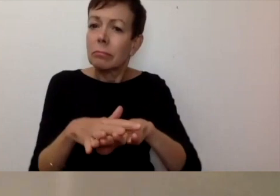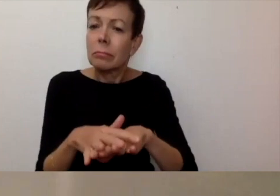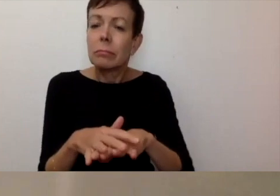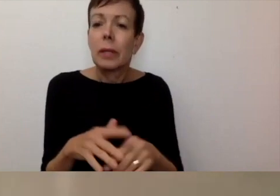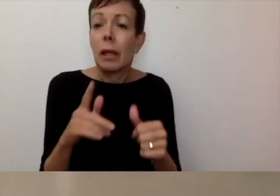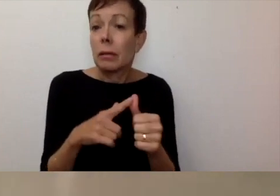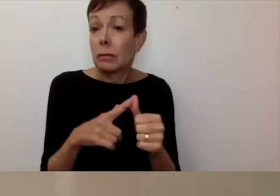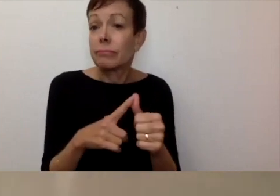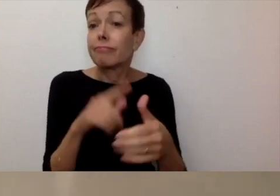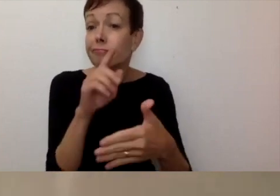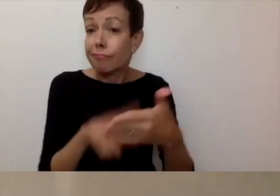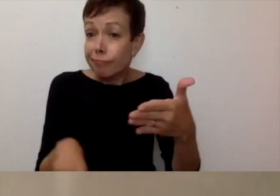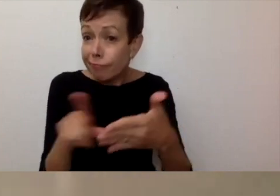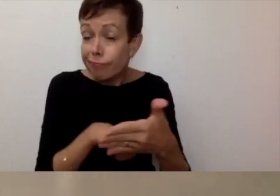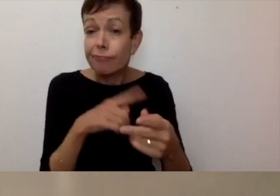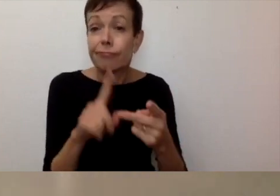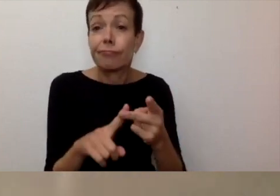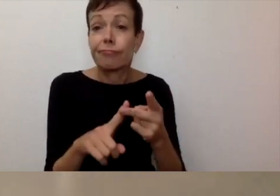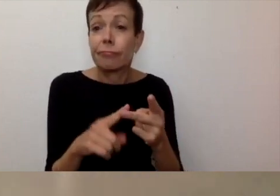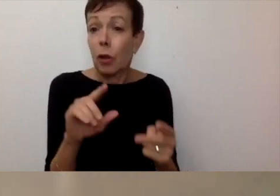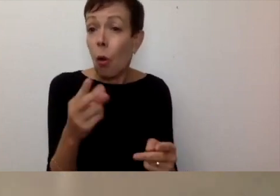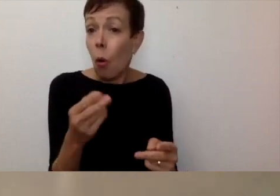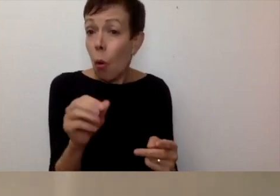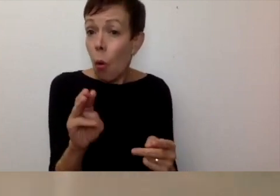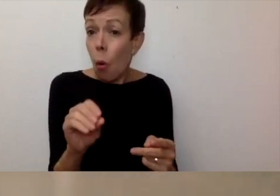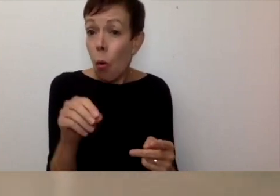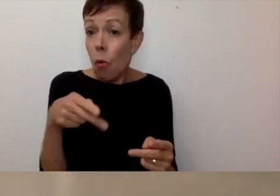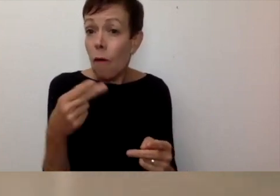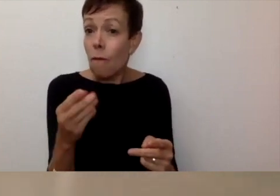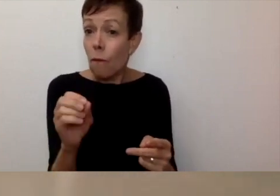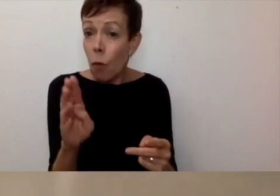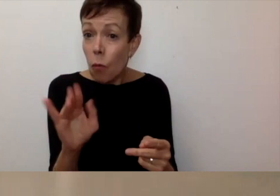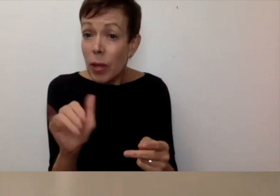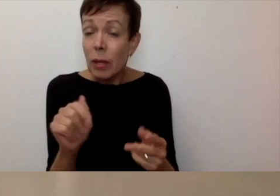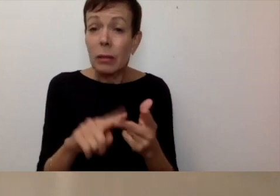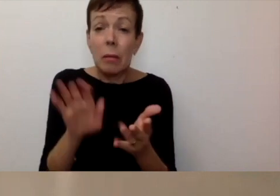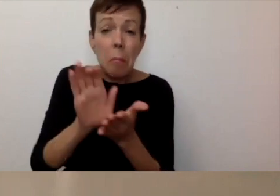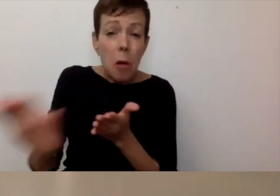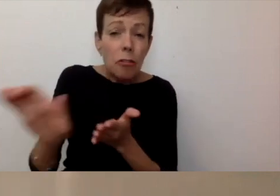homophobia about marginalization and uh why all of these things are heavy